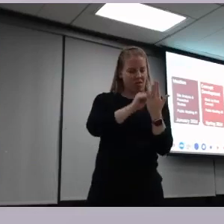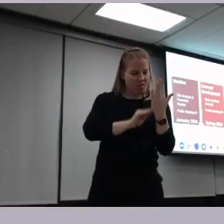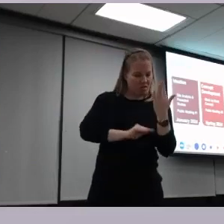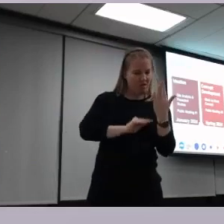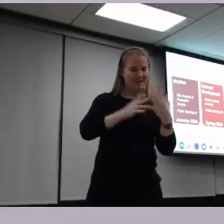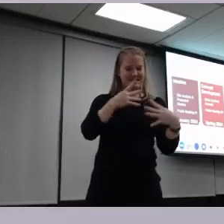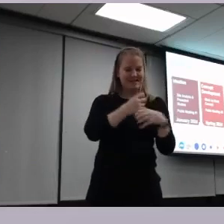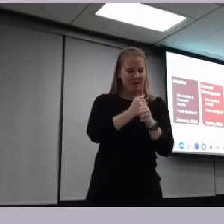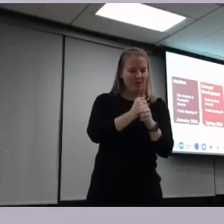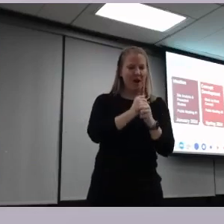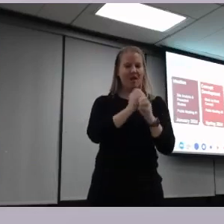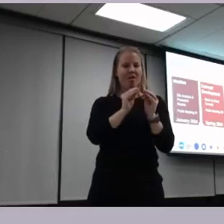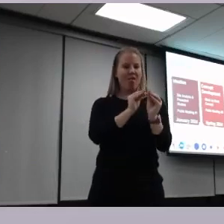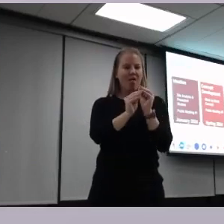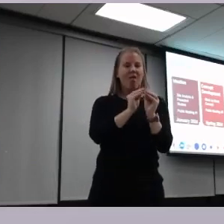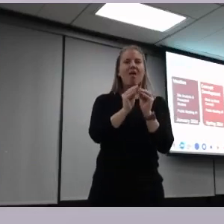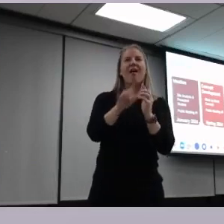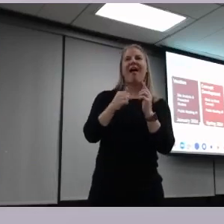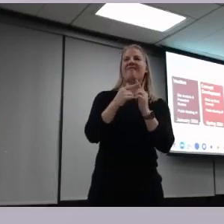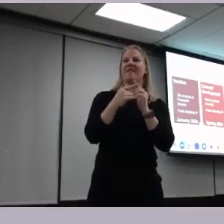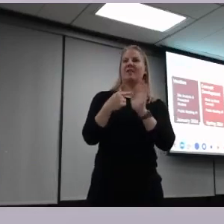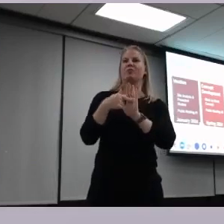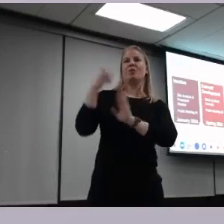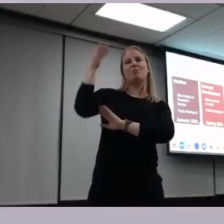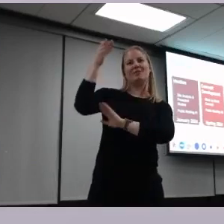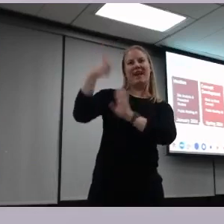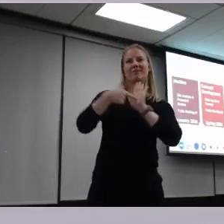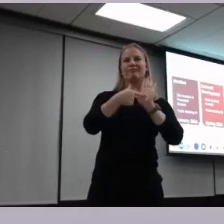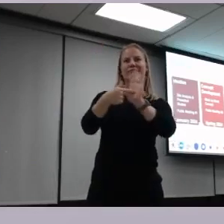And then our goal again is to have you a demonstration area